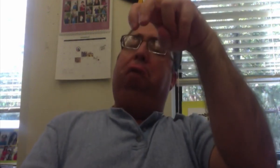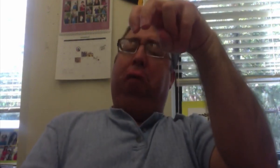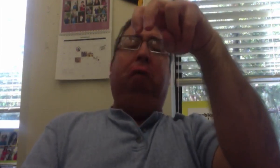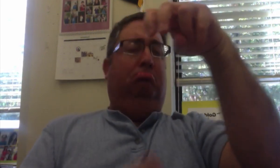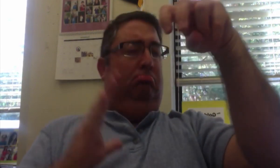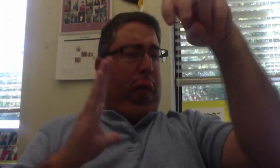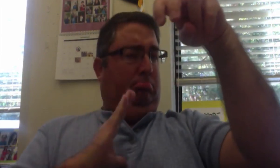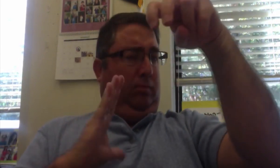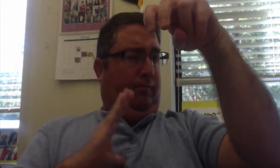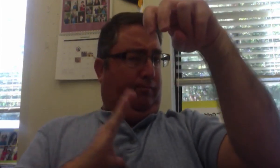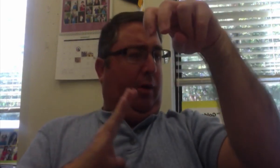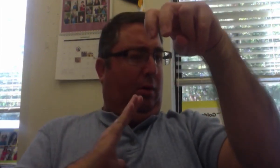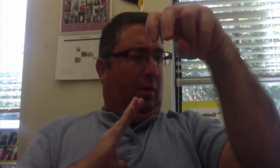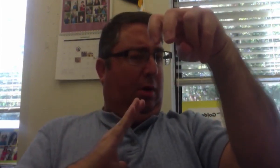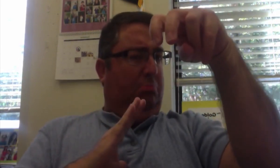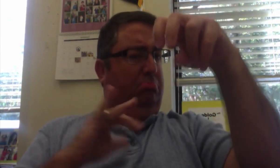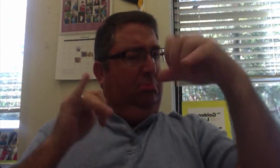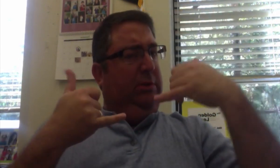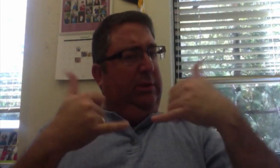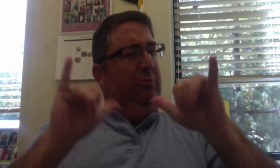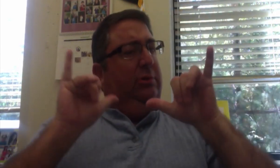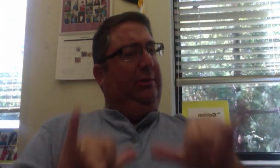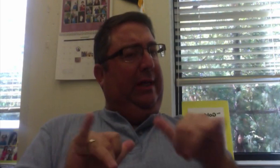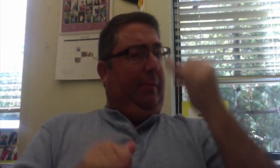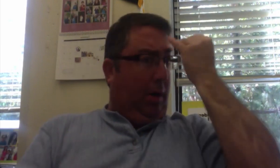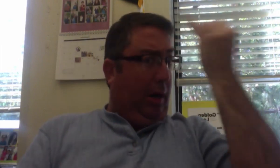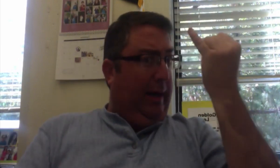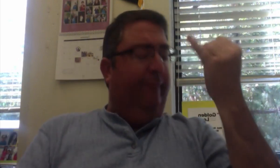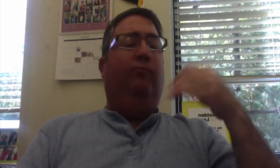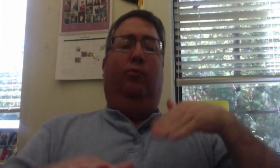That's fine. It's still all the same idea -- related to walking and where I went.